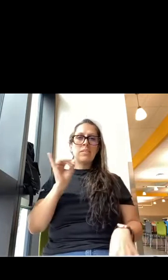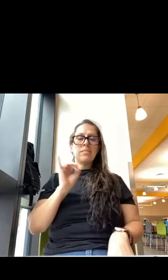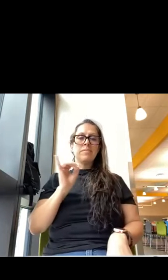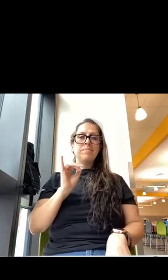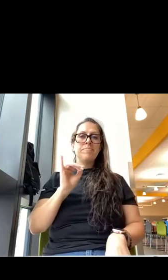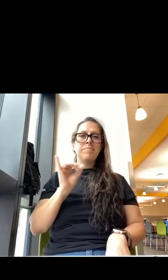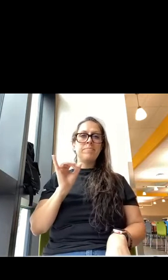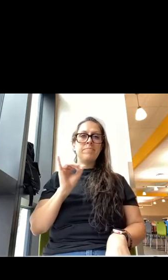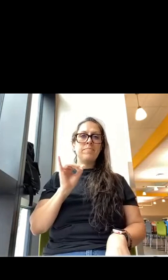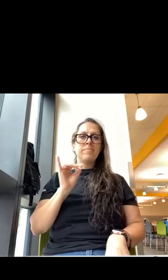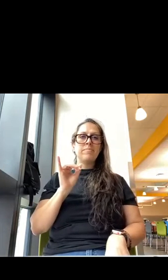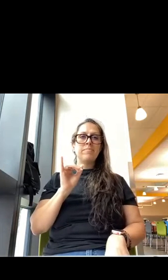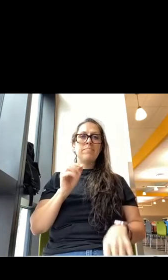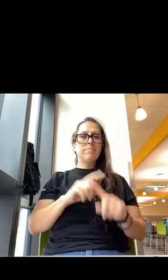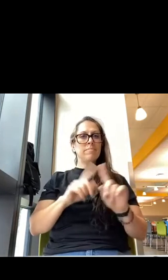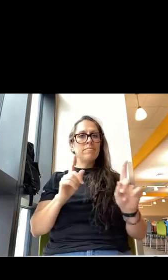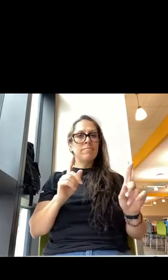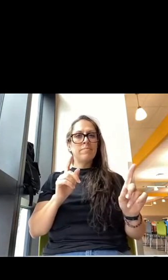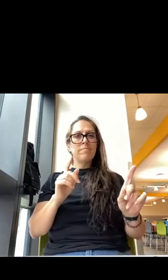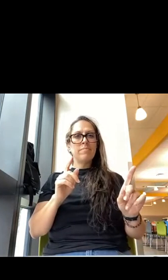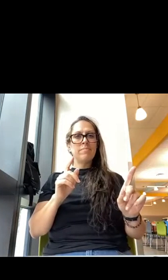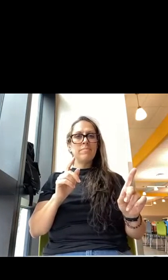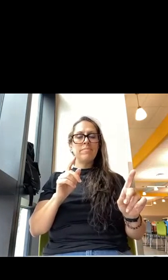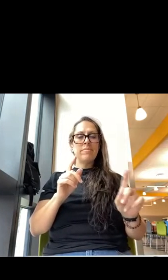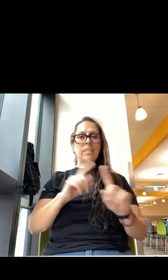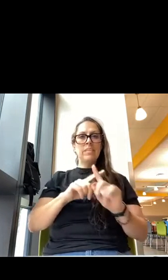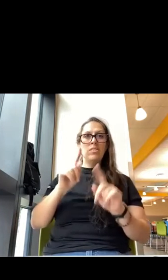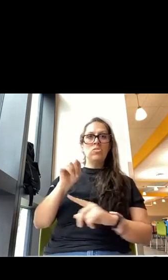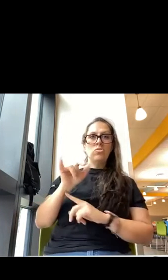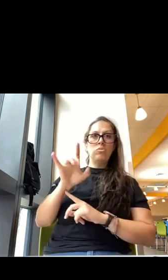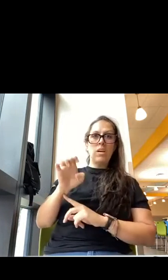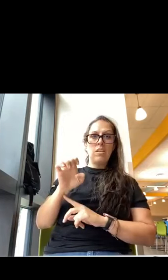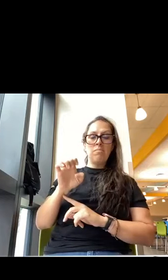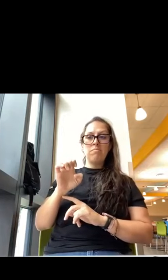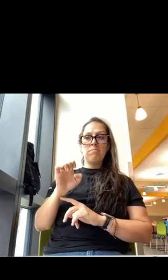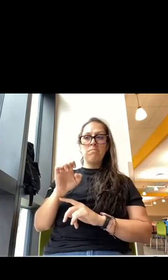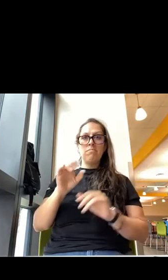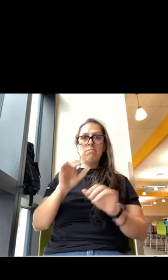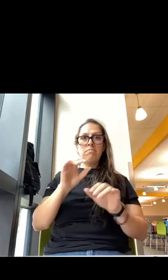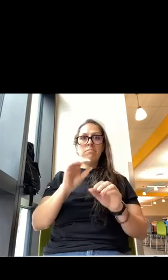Algonquin uh tribe imperializing um like the the